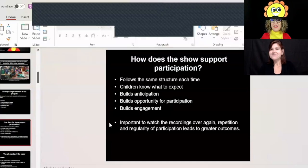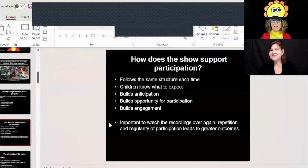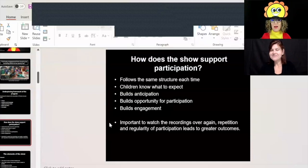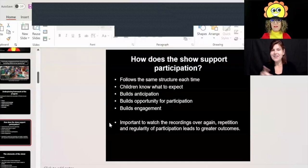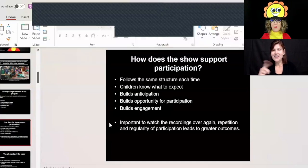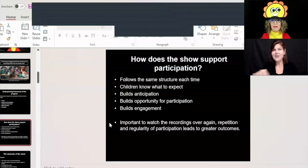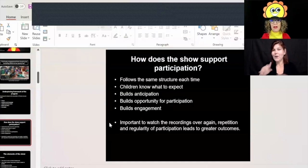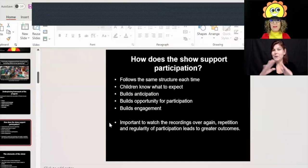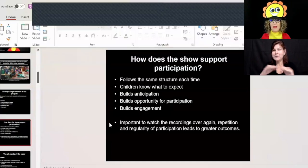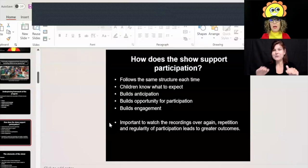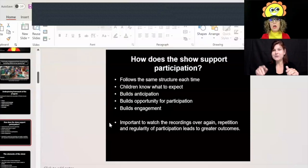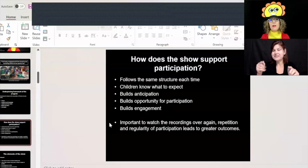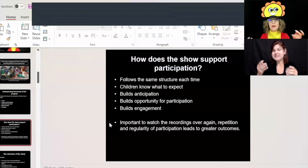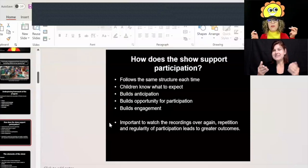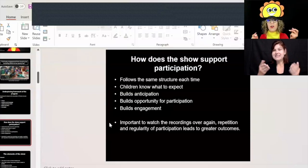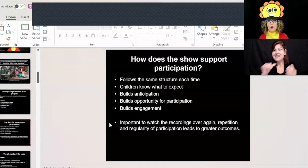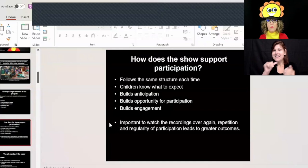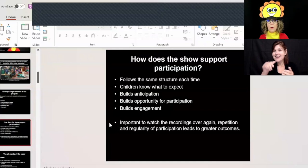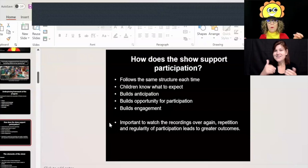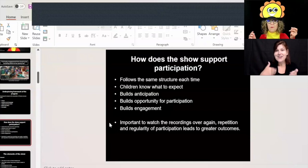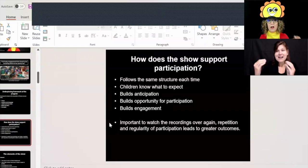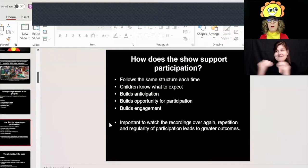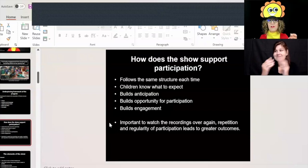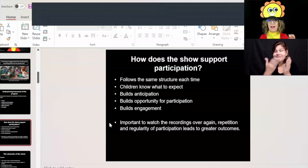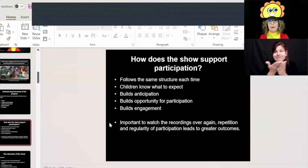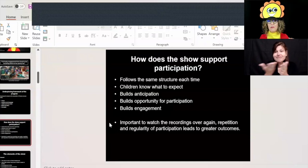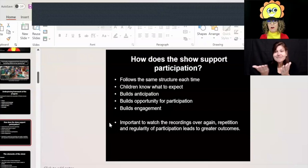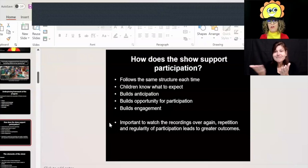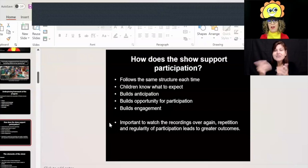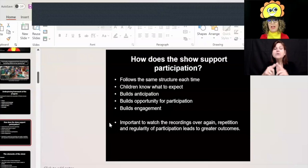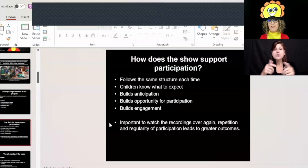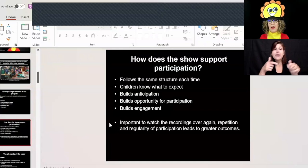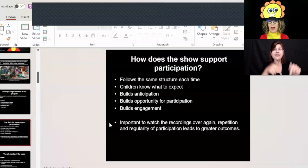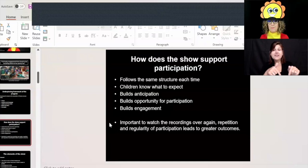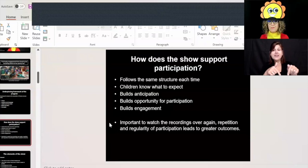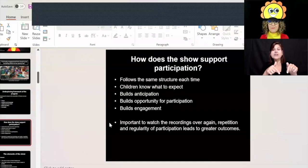and this is why it's so exciting. So the show follows the same structure each time.